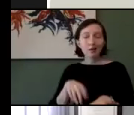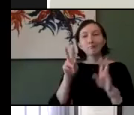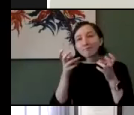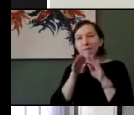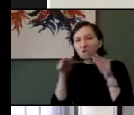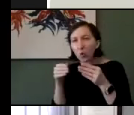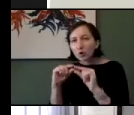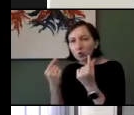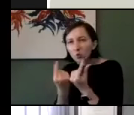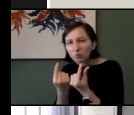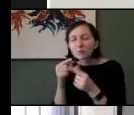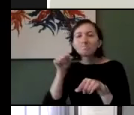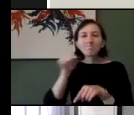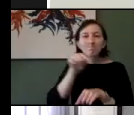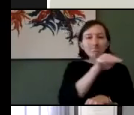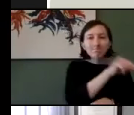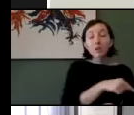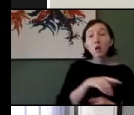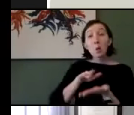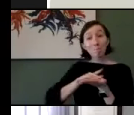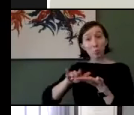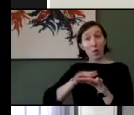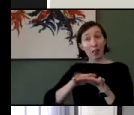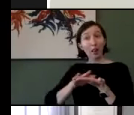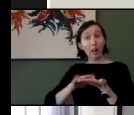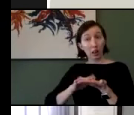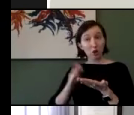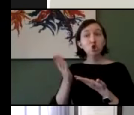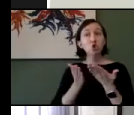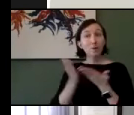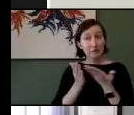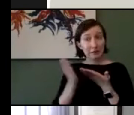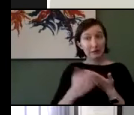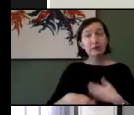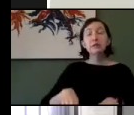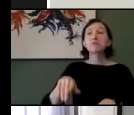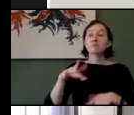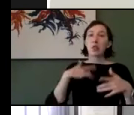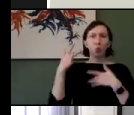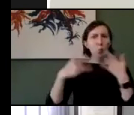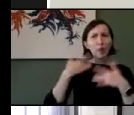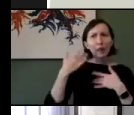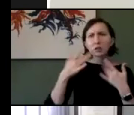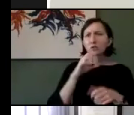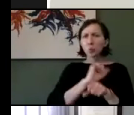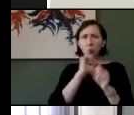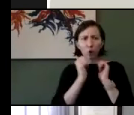We provide braille services and are thrilled to have been able to work with the CDC Foundation to get so many